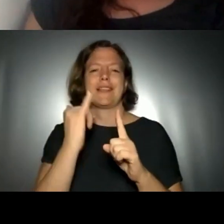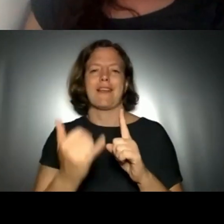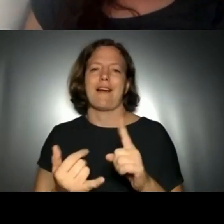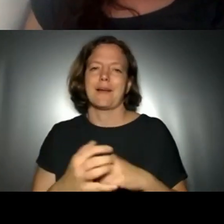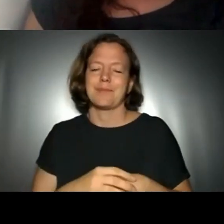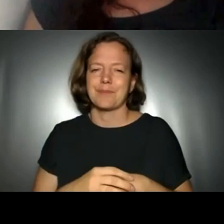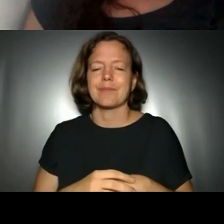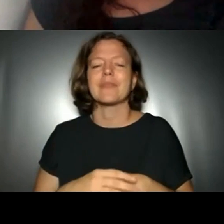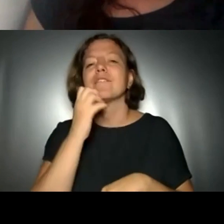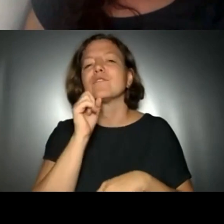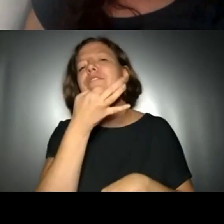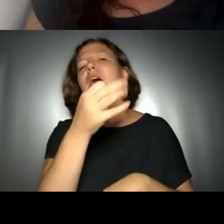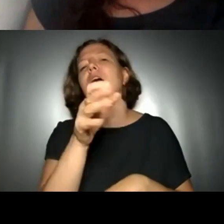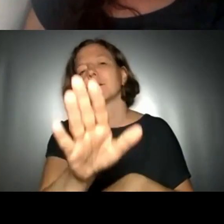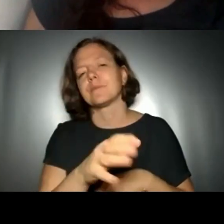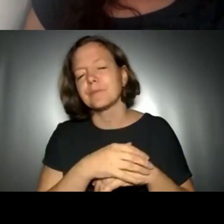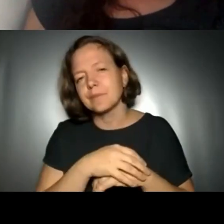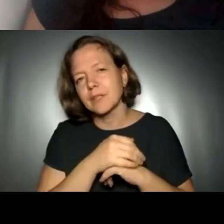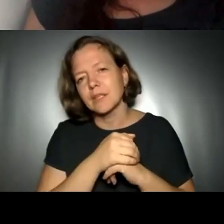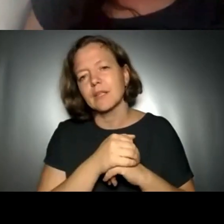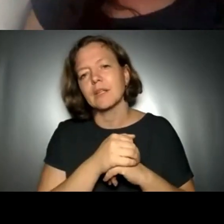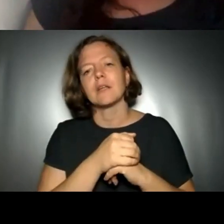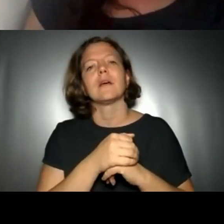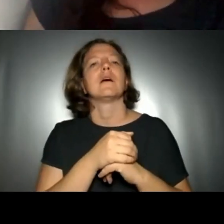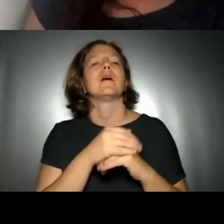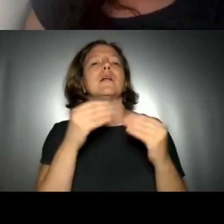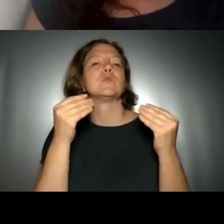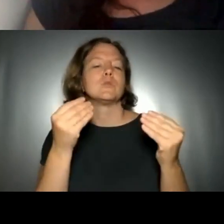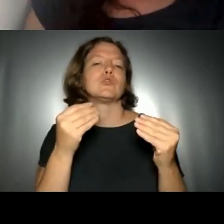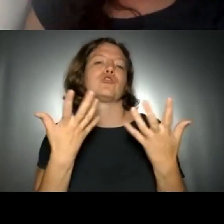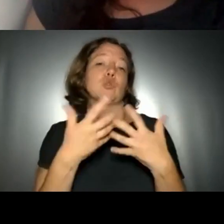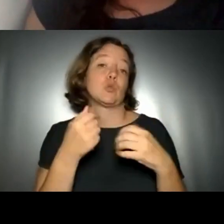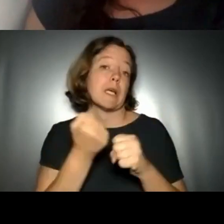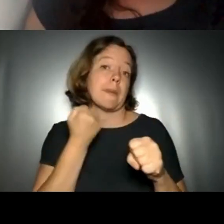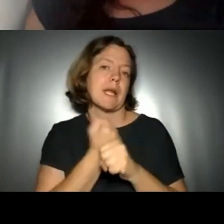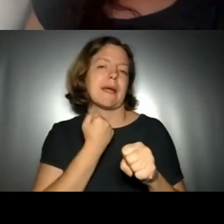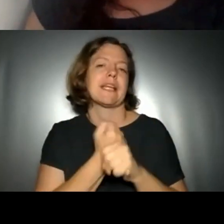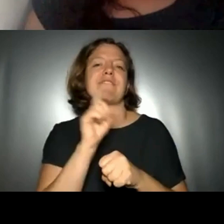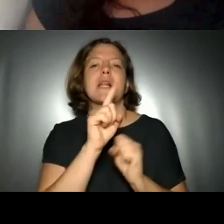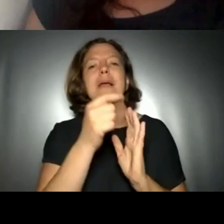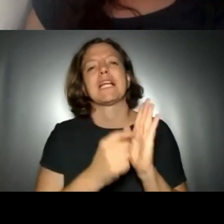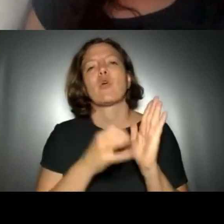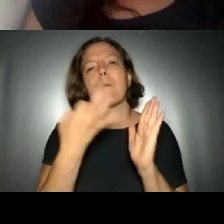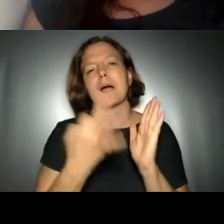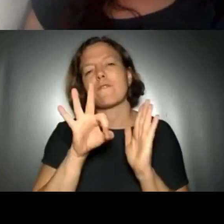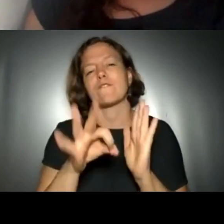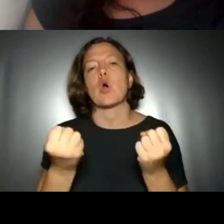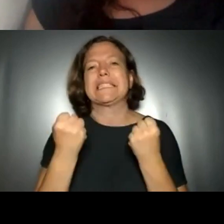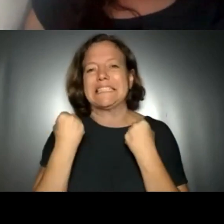which characteristics of a collaboration are necessary for you to feel safe. Can you say a bit more about this?"